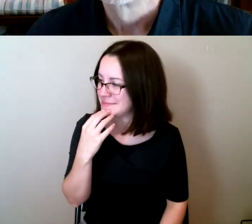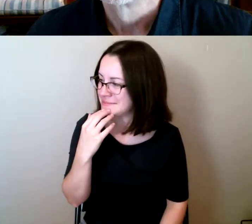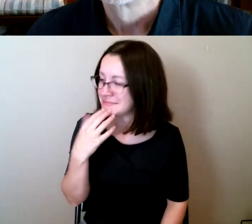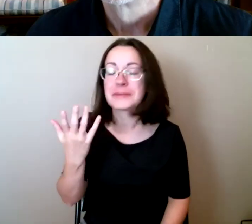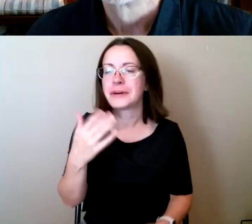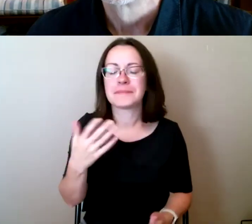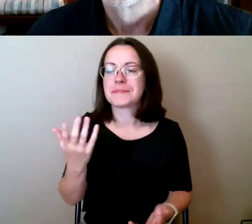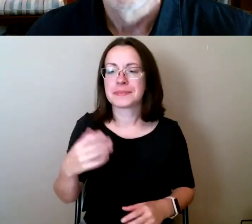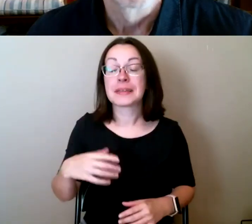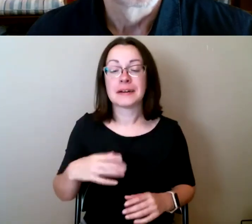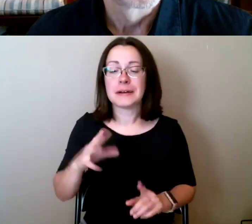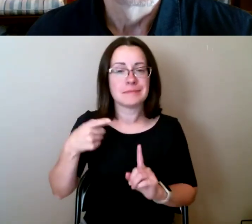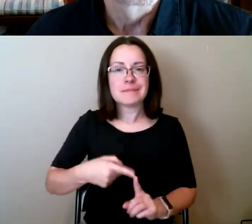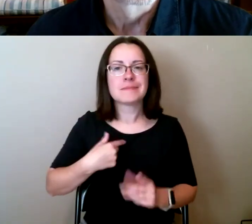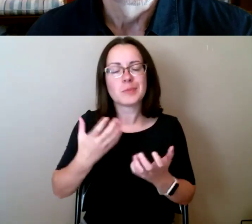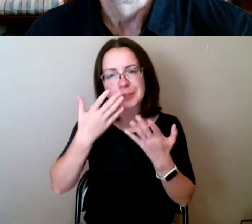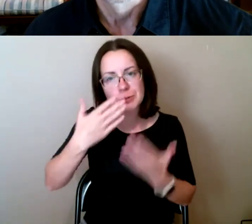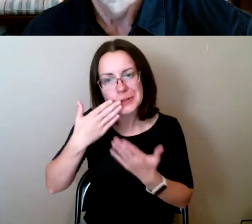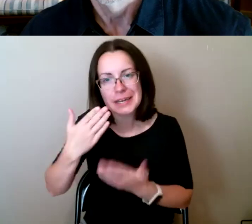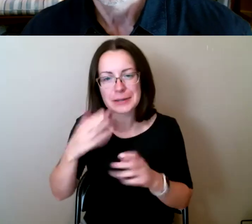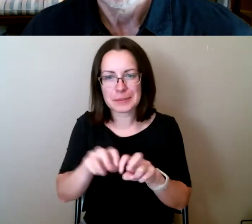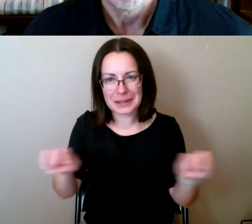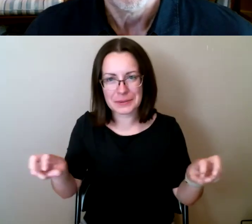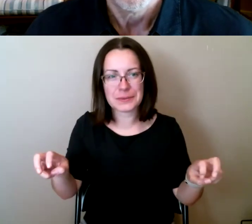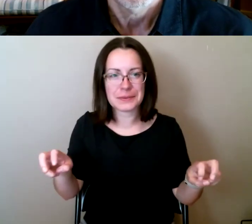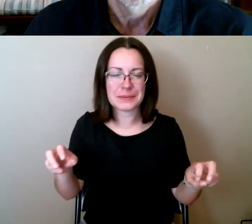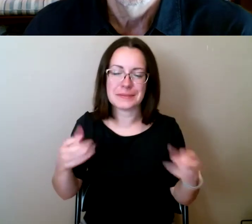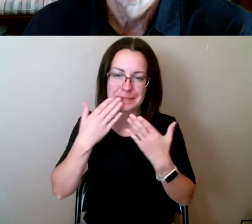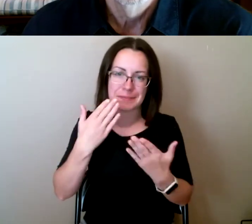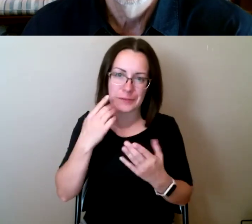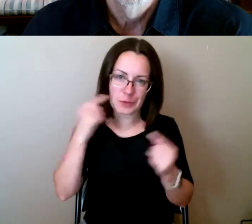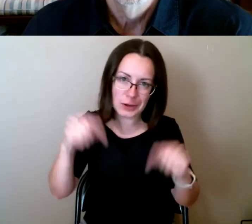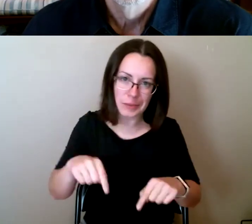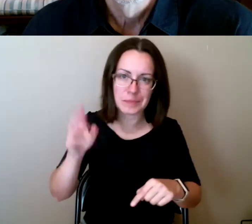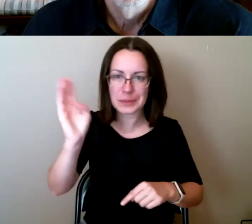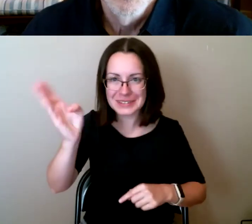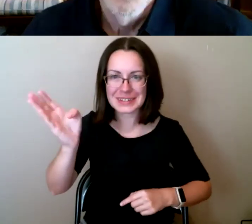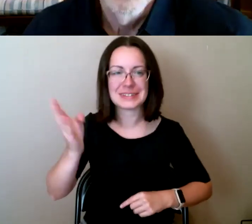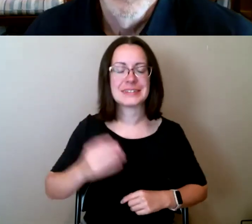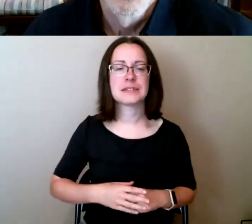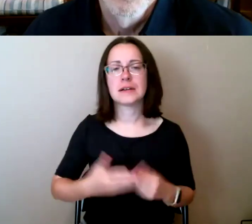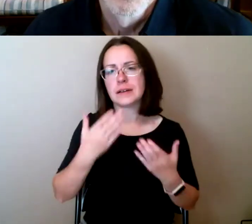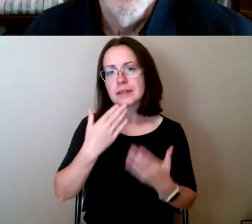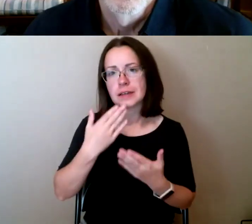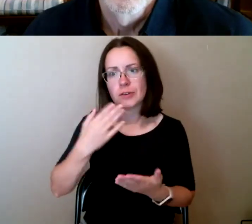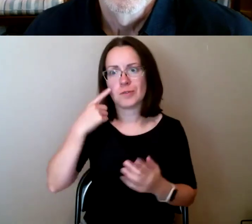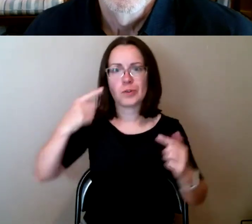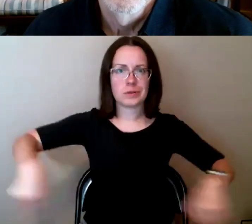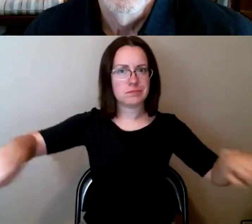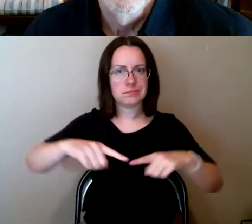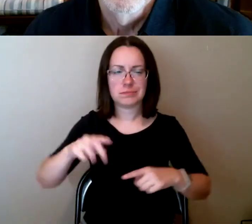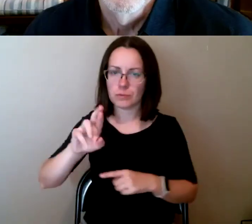well, I just want to thank the panel for um being here today and really enriching this conversation.